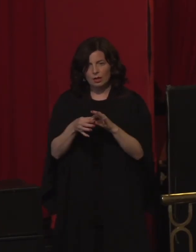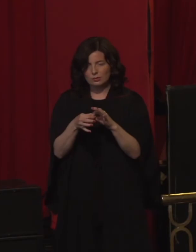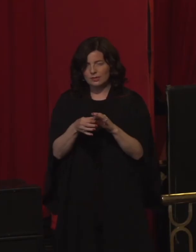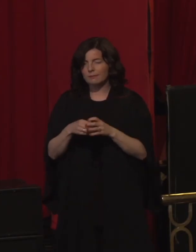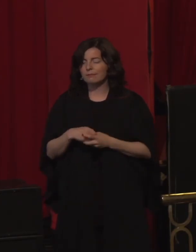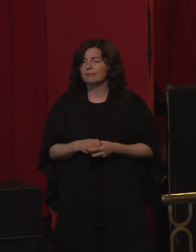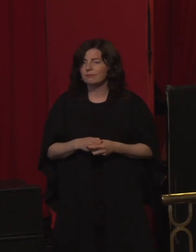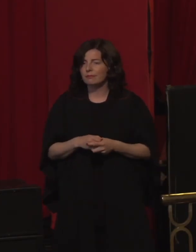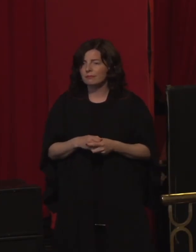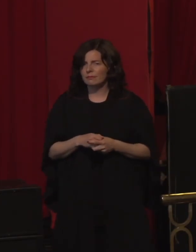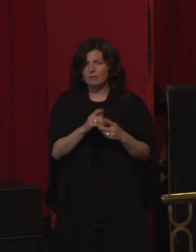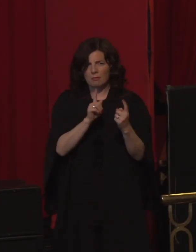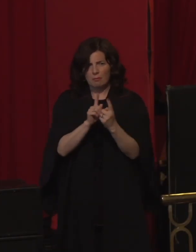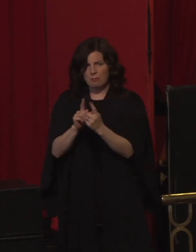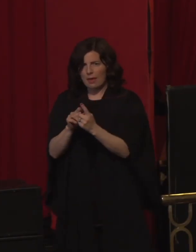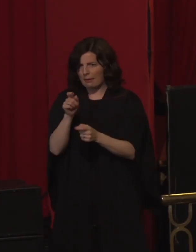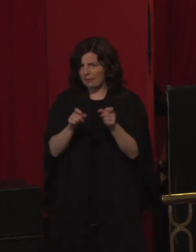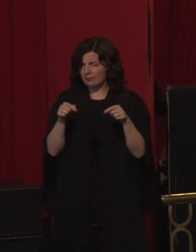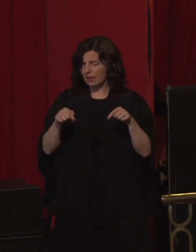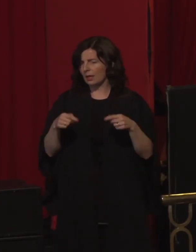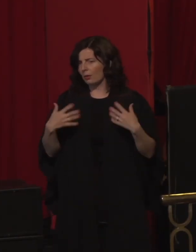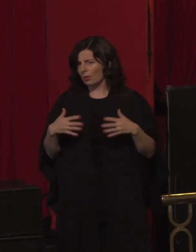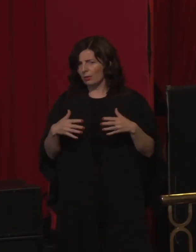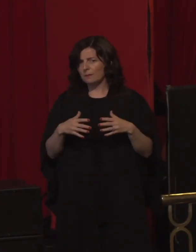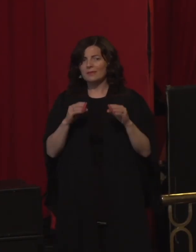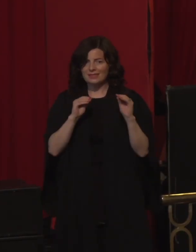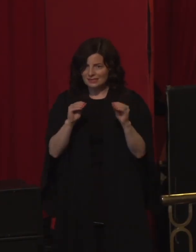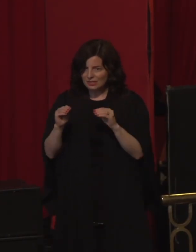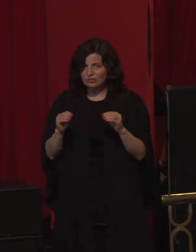We've met some incredible people here at Staffs especially our tutors and our friends and I'm